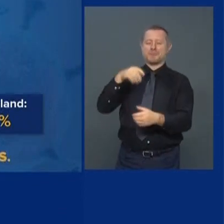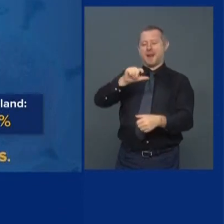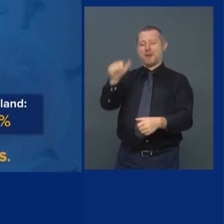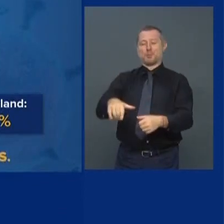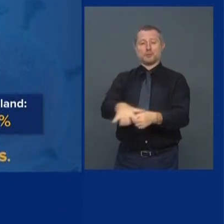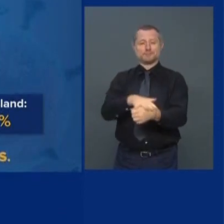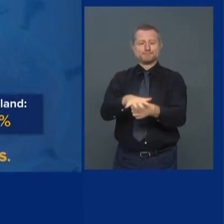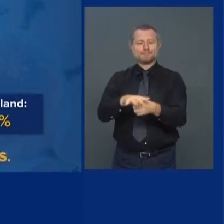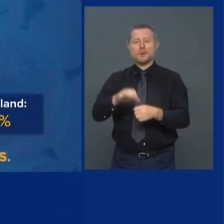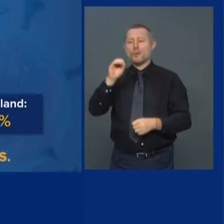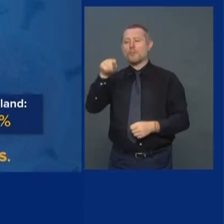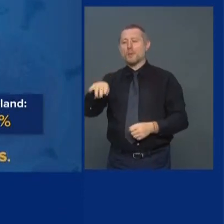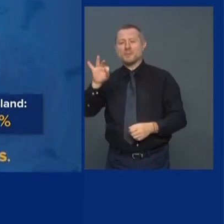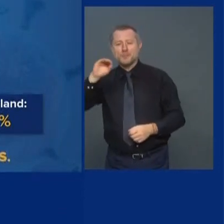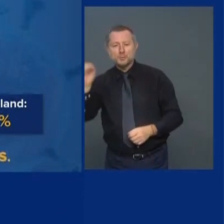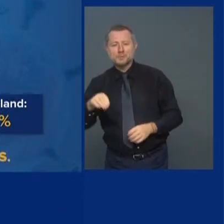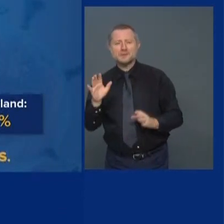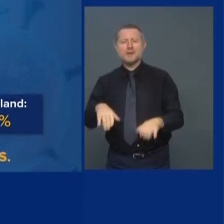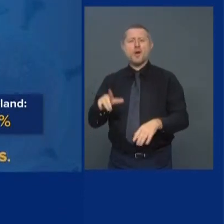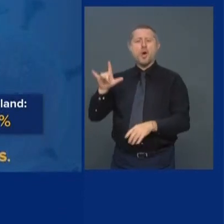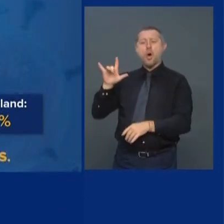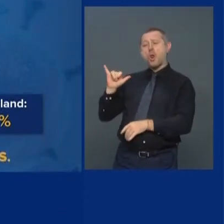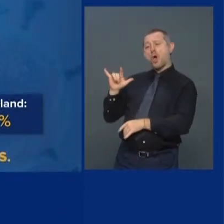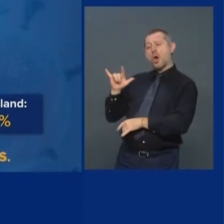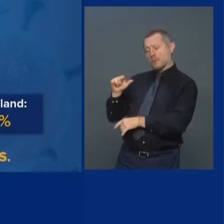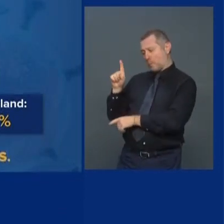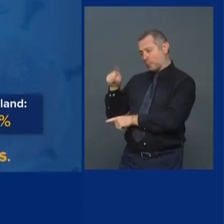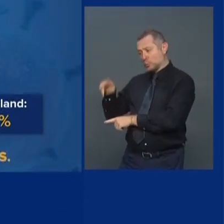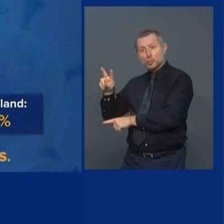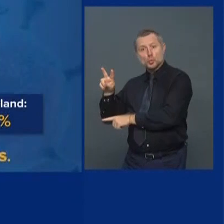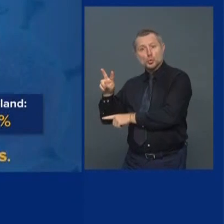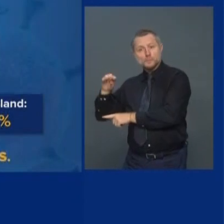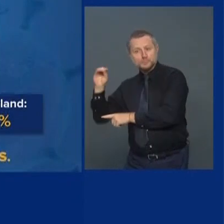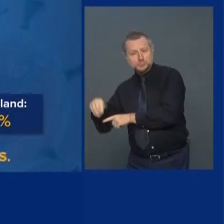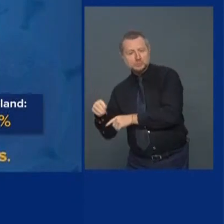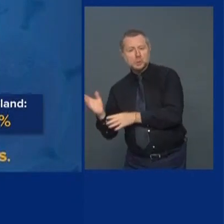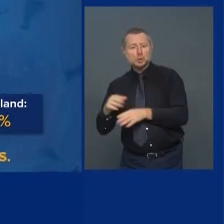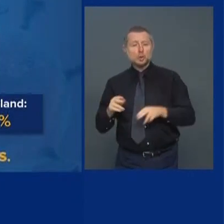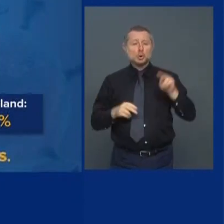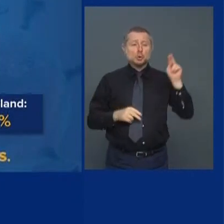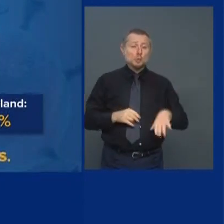CAPITAL REGION, 0.9%.